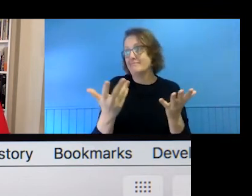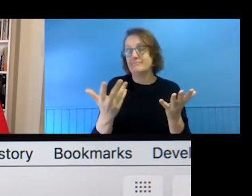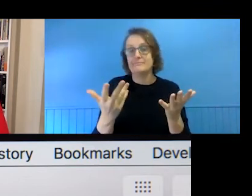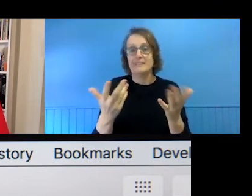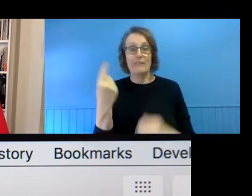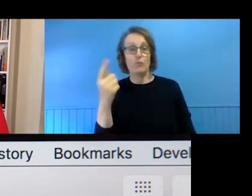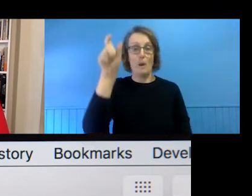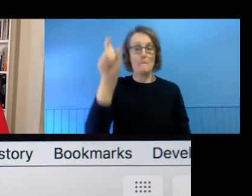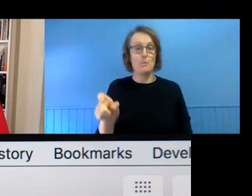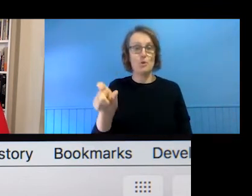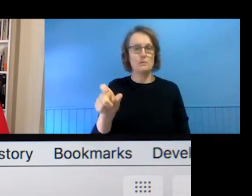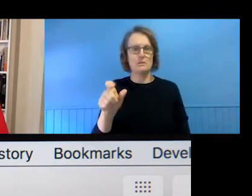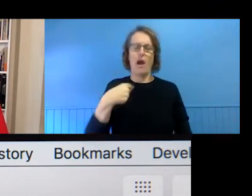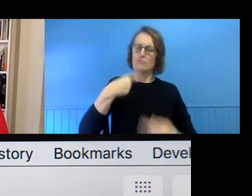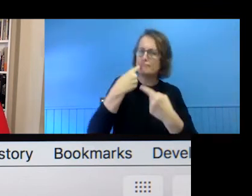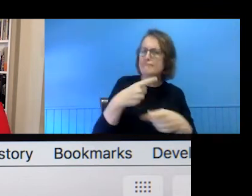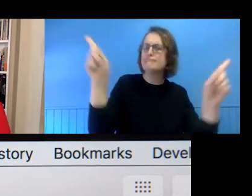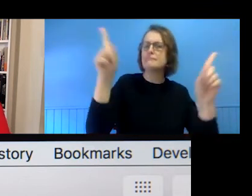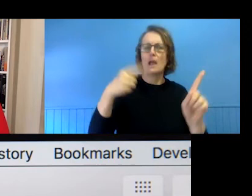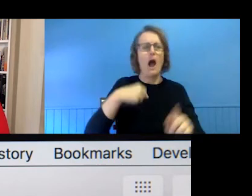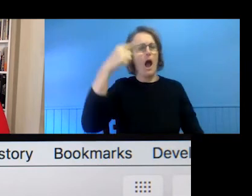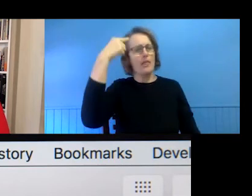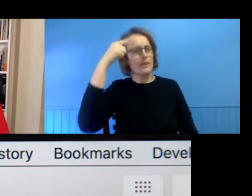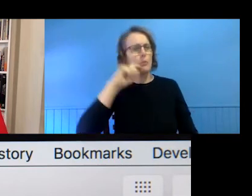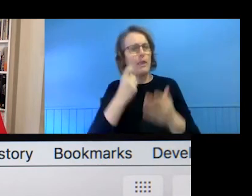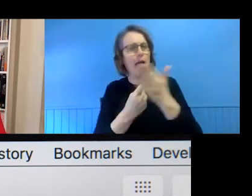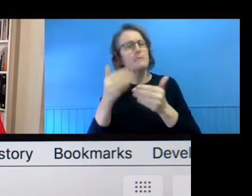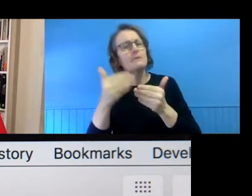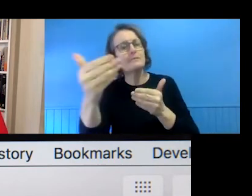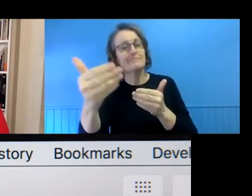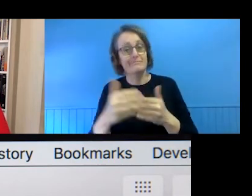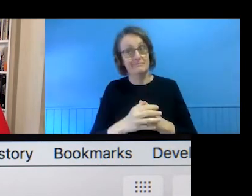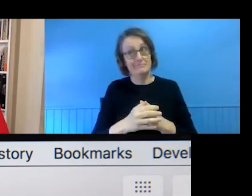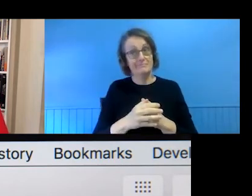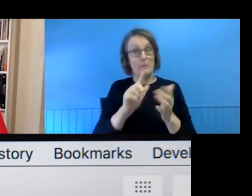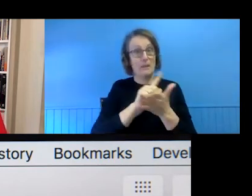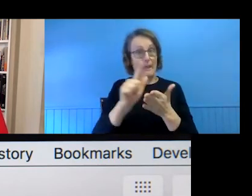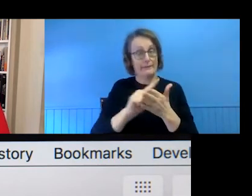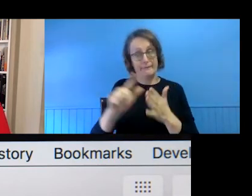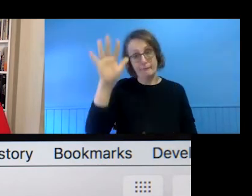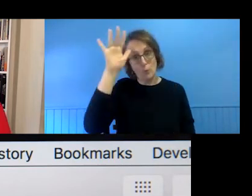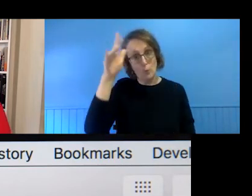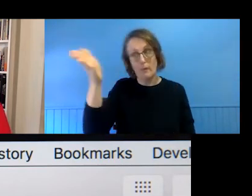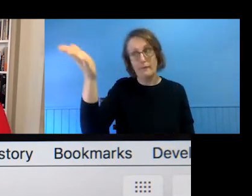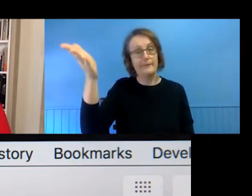confidently with information about what they think is going to happen could end up looking foolish in the future and I'm extending that to